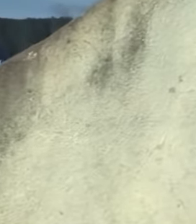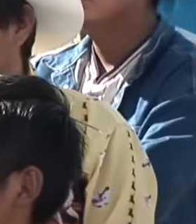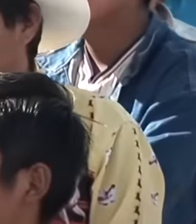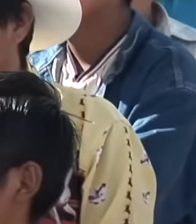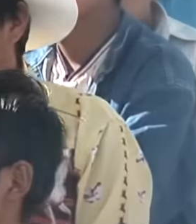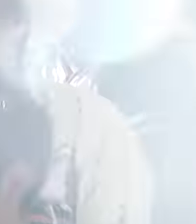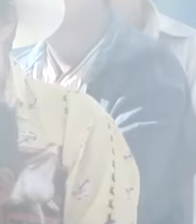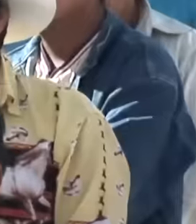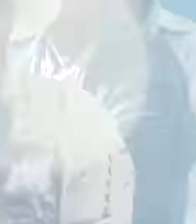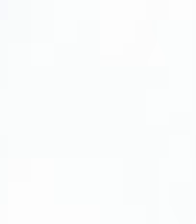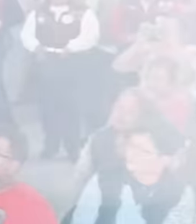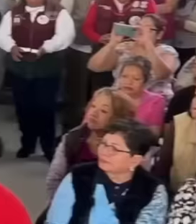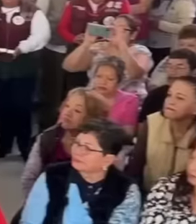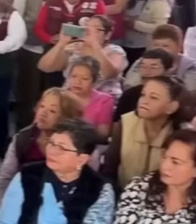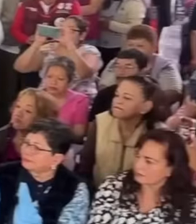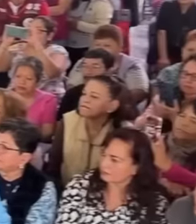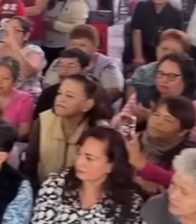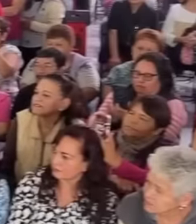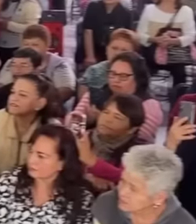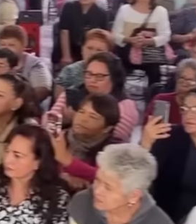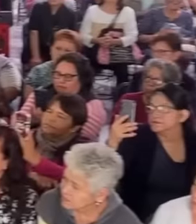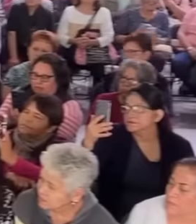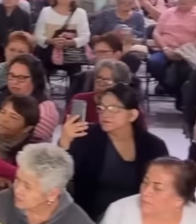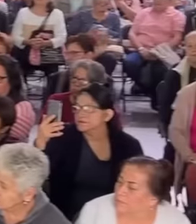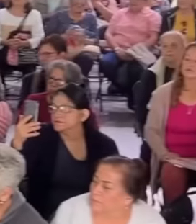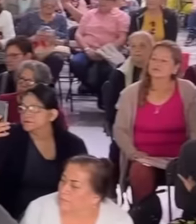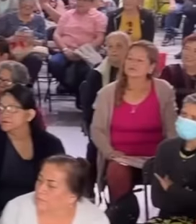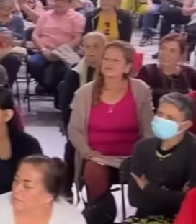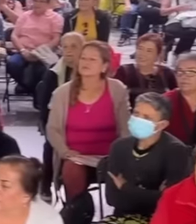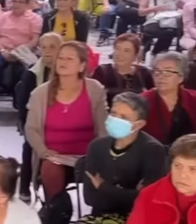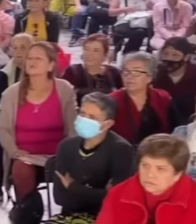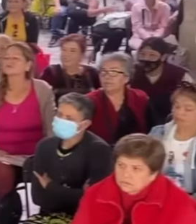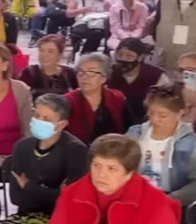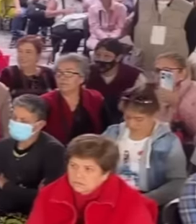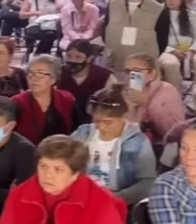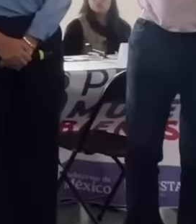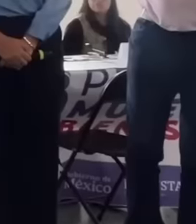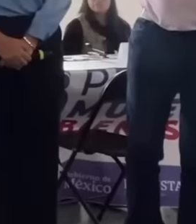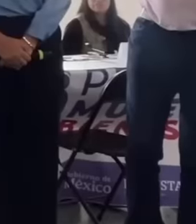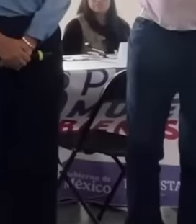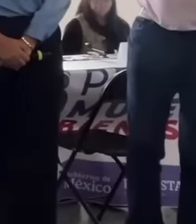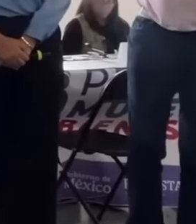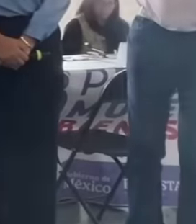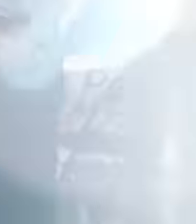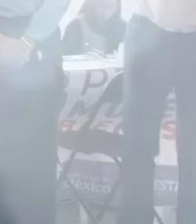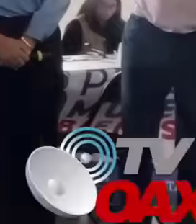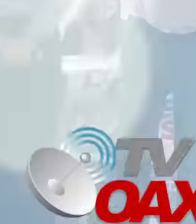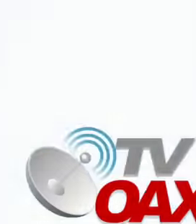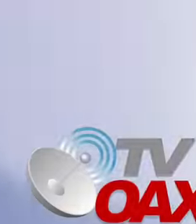for the new reform to be applied to the judiciary and to remove once and for all all the